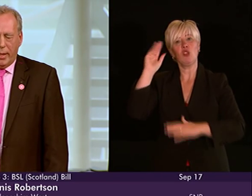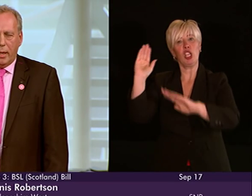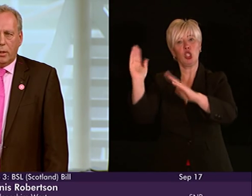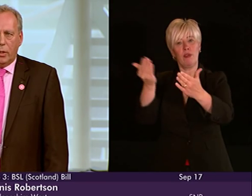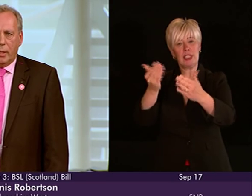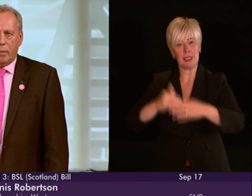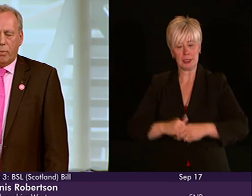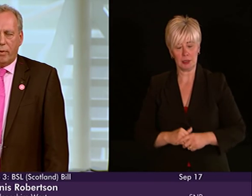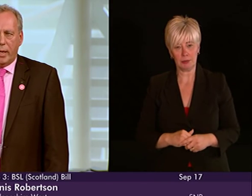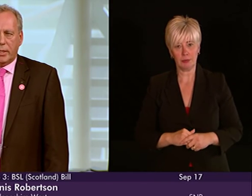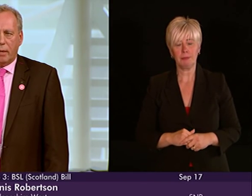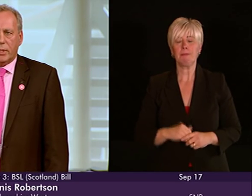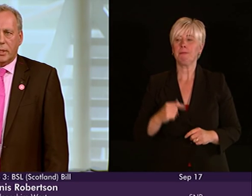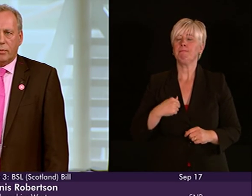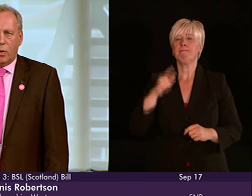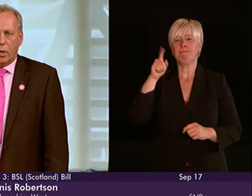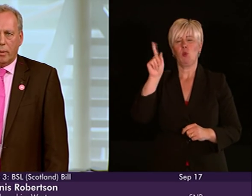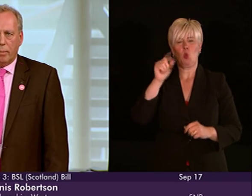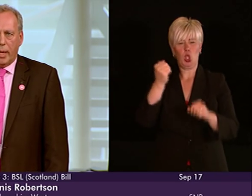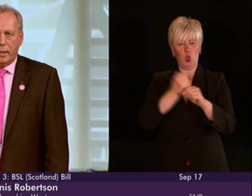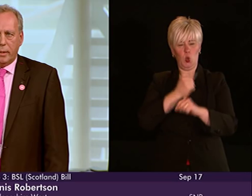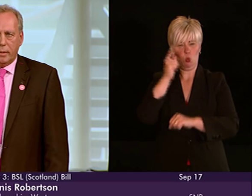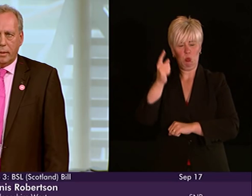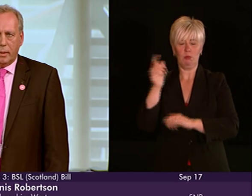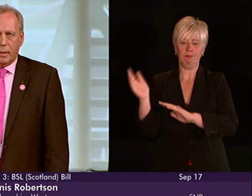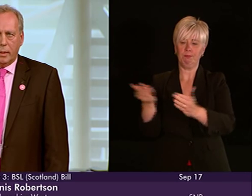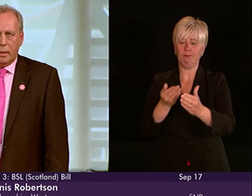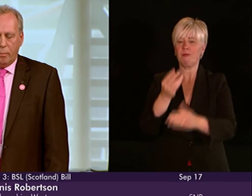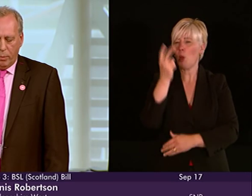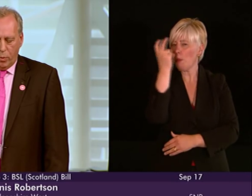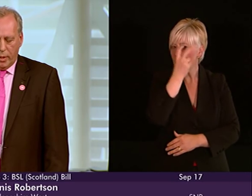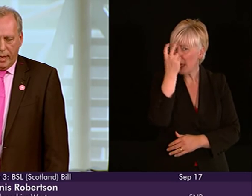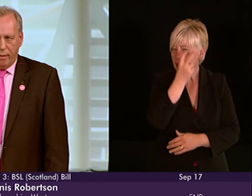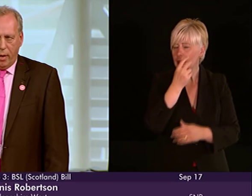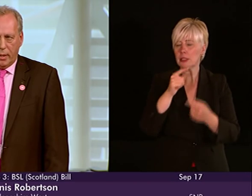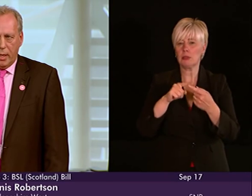among other things, provided services for people who are blind and those who are deaf,